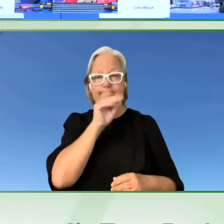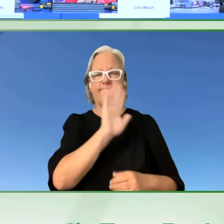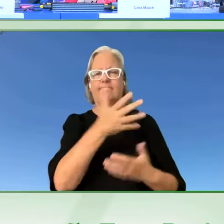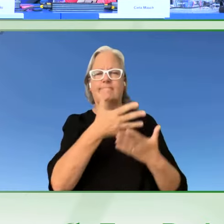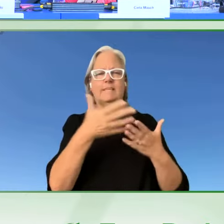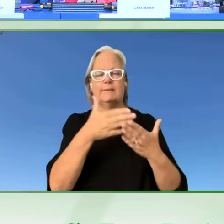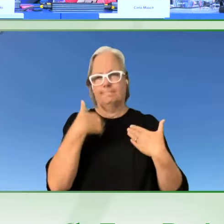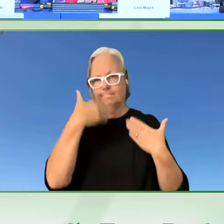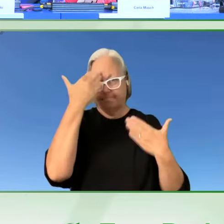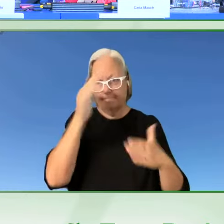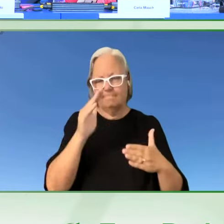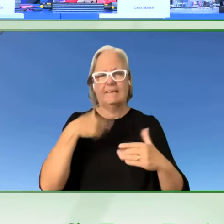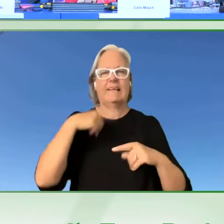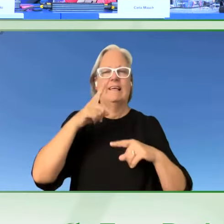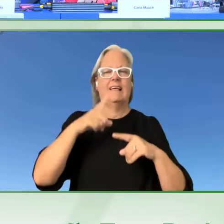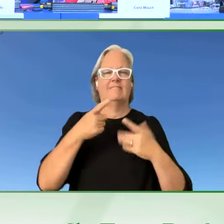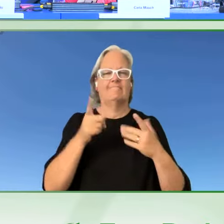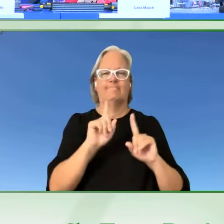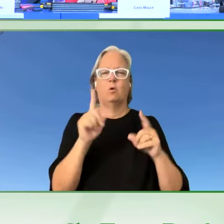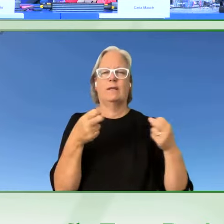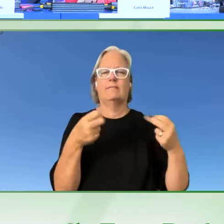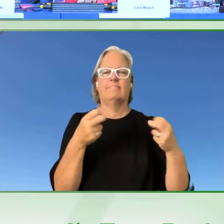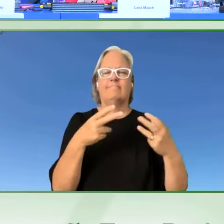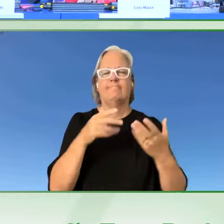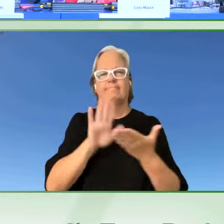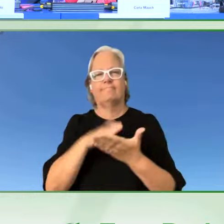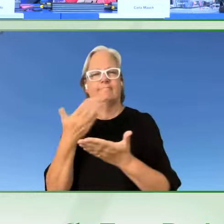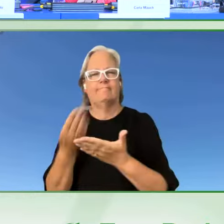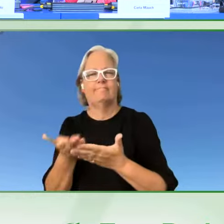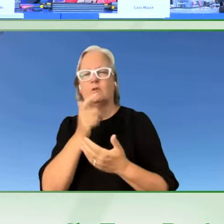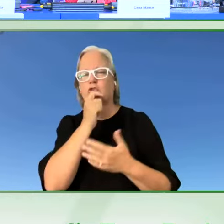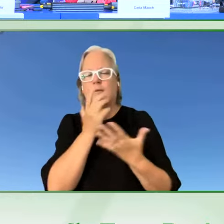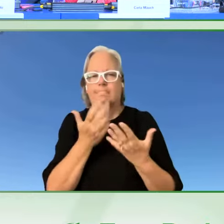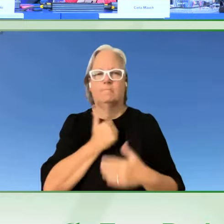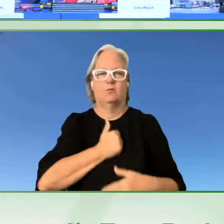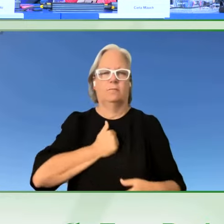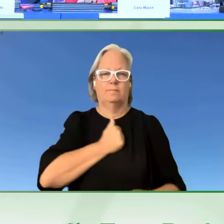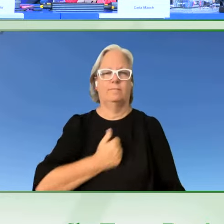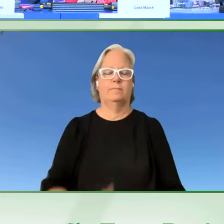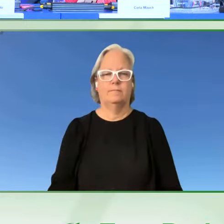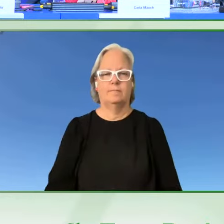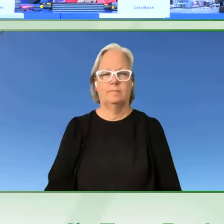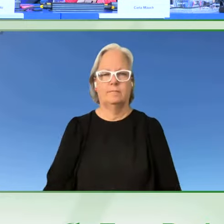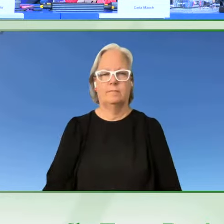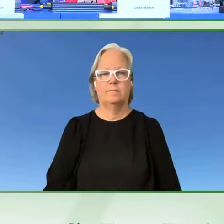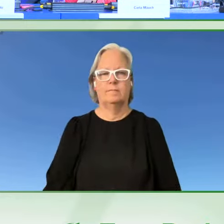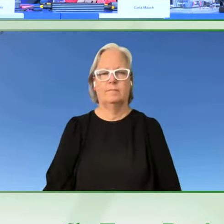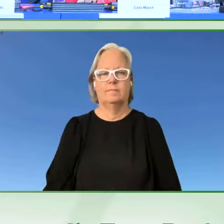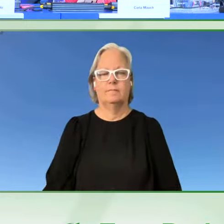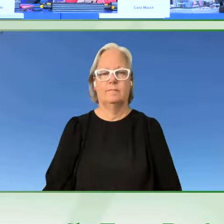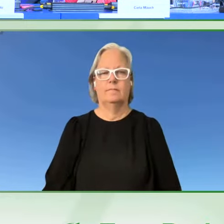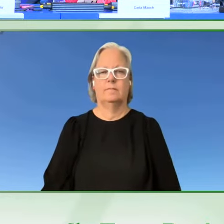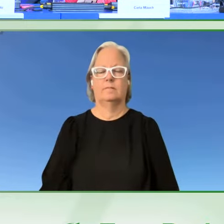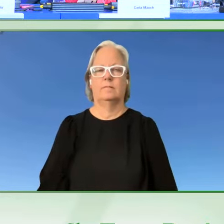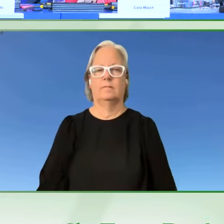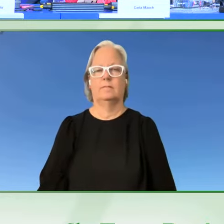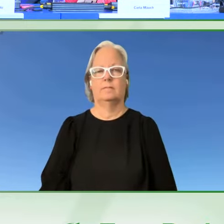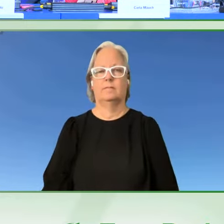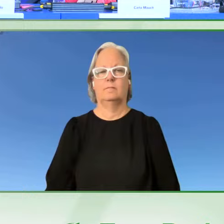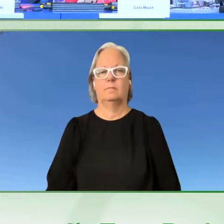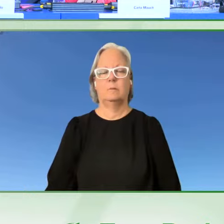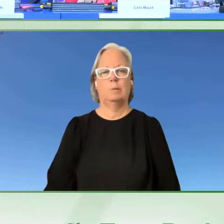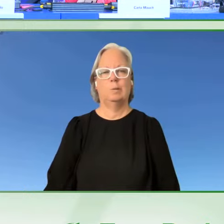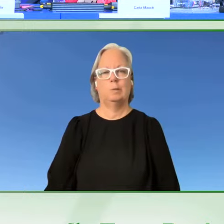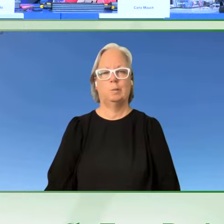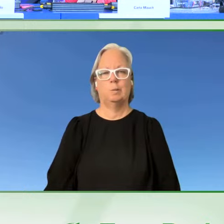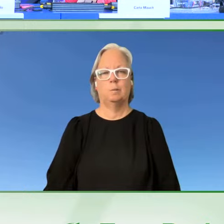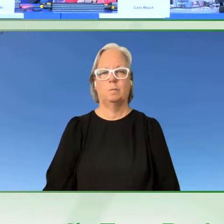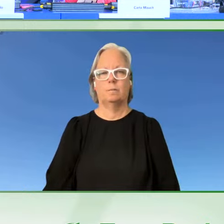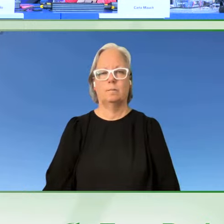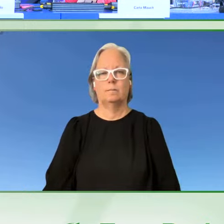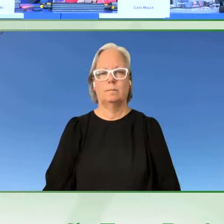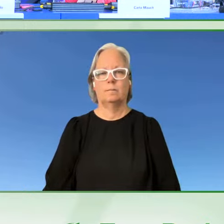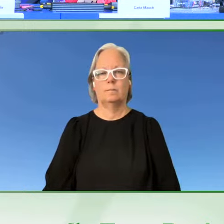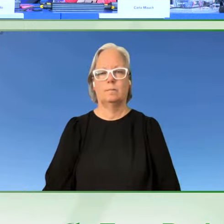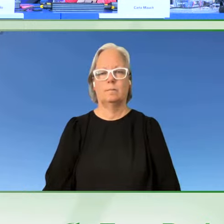It not only expanded the artistic direction of music by visualising the lyrics with sign